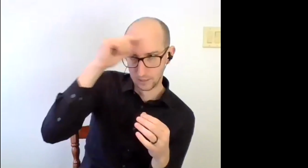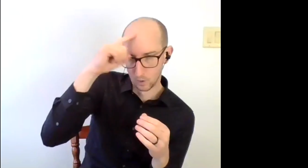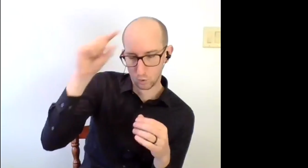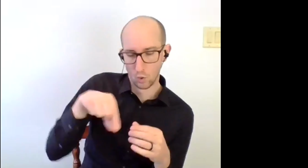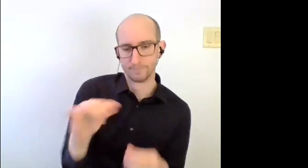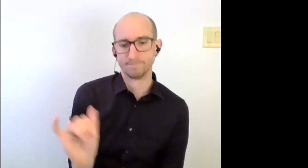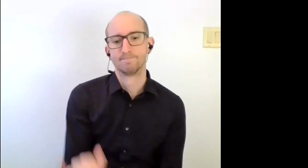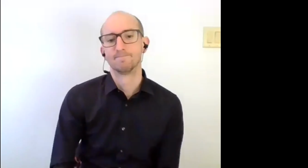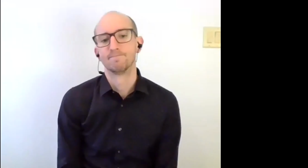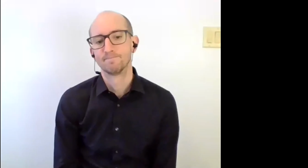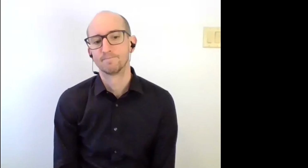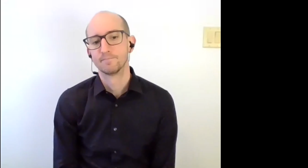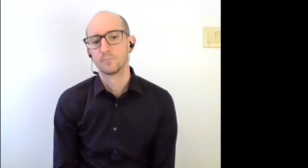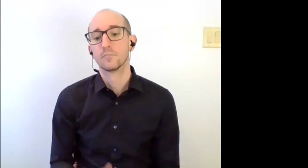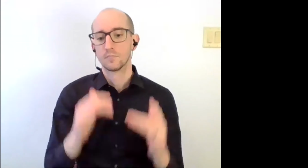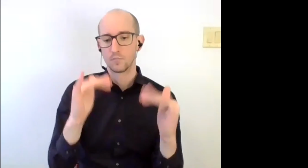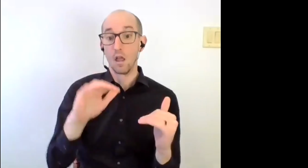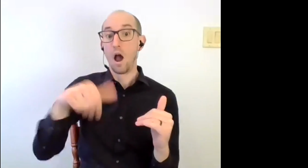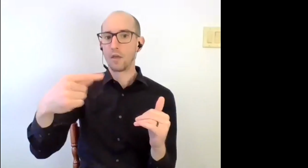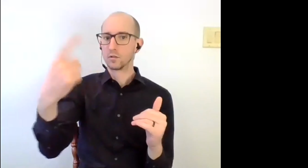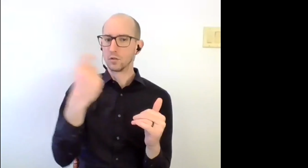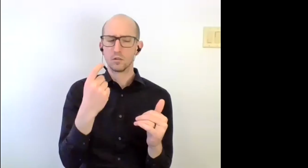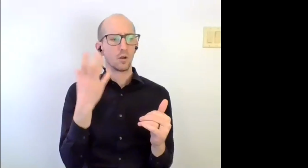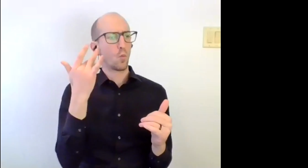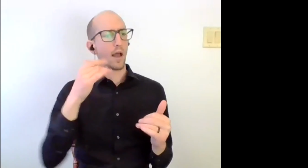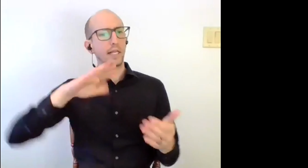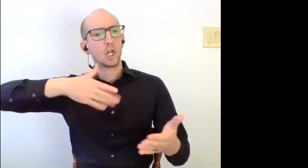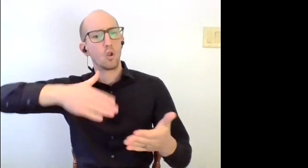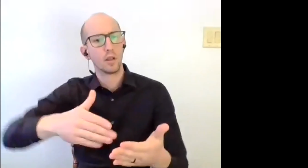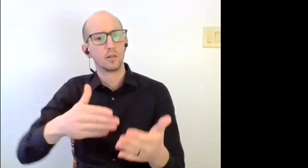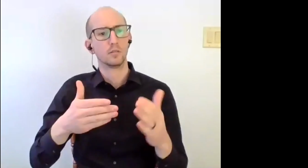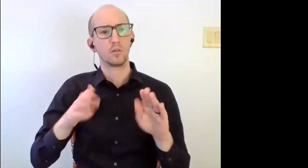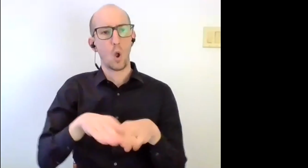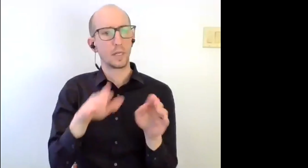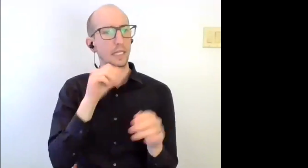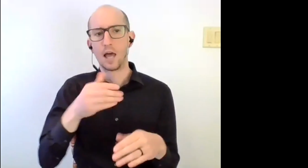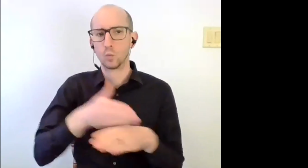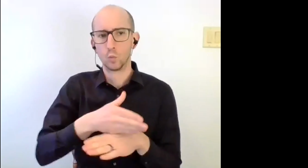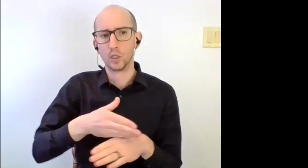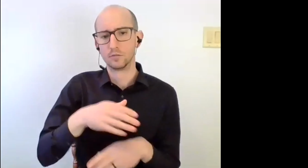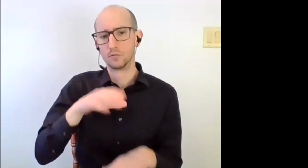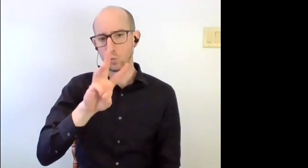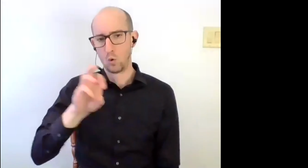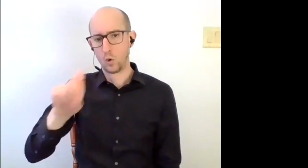about summer quarter as well.